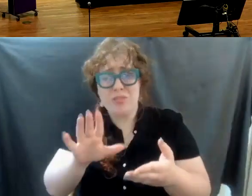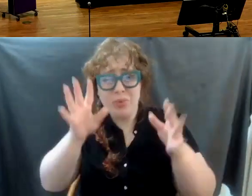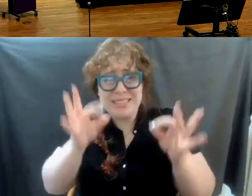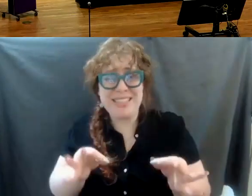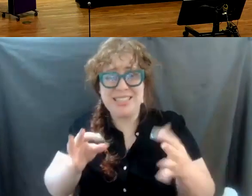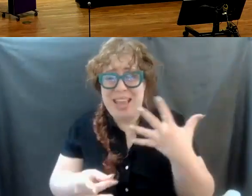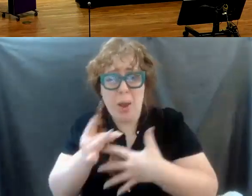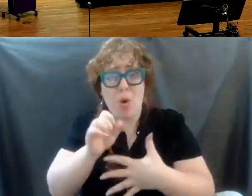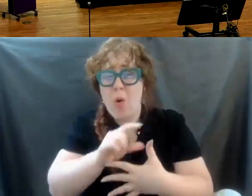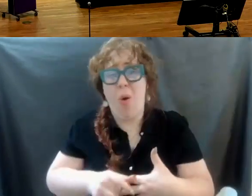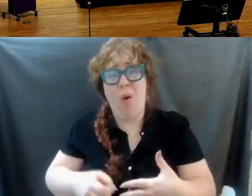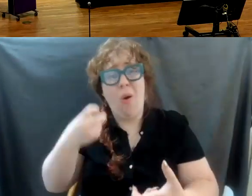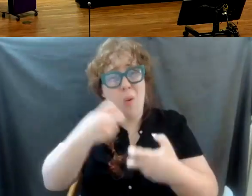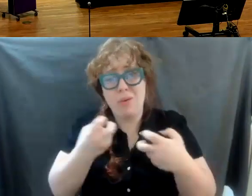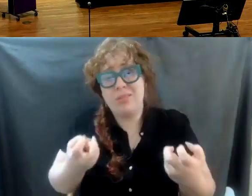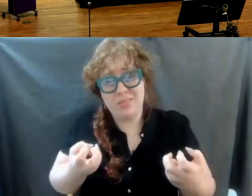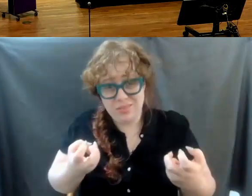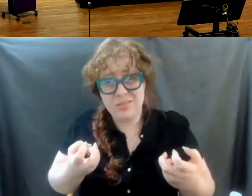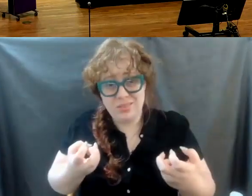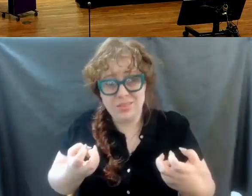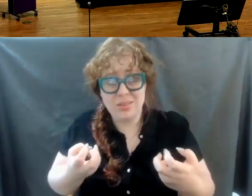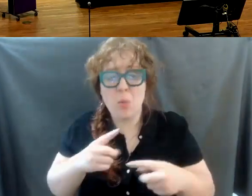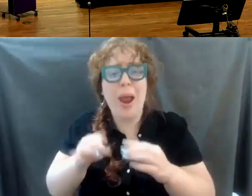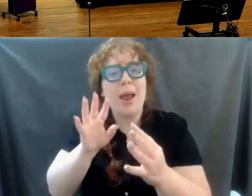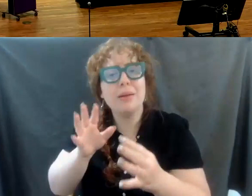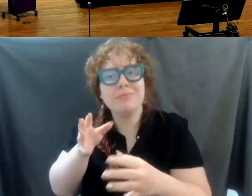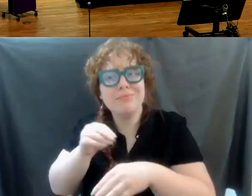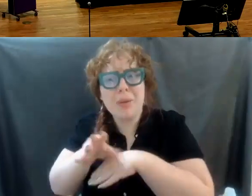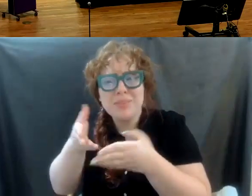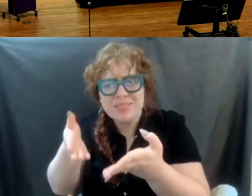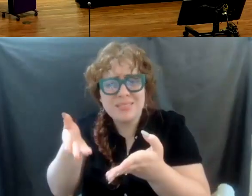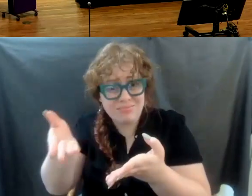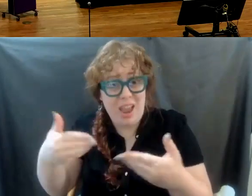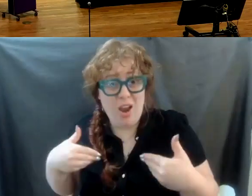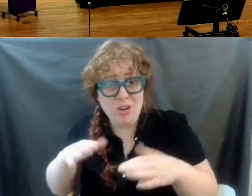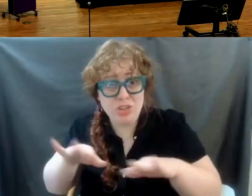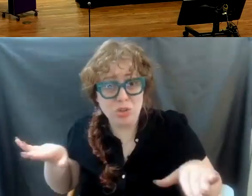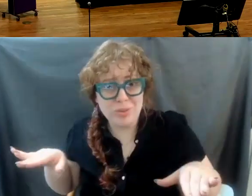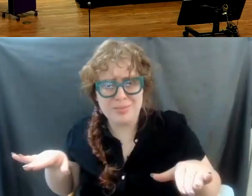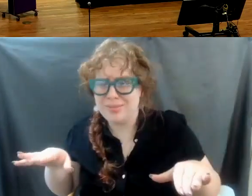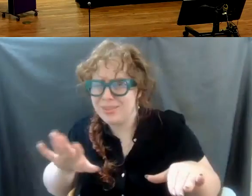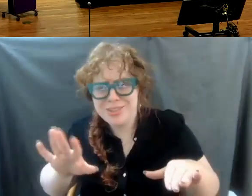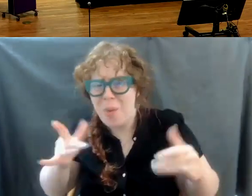harp, particularly in those sessions, on them being children their whole lives. I'm just right at the edge,